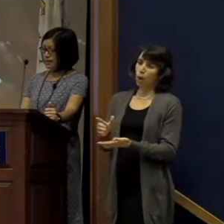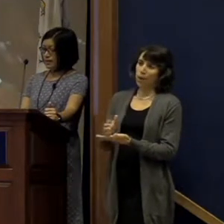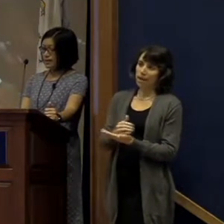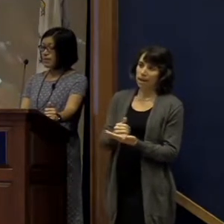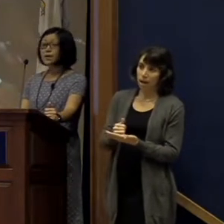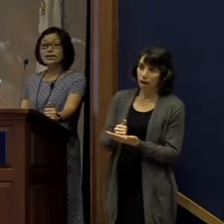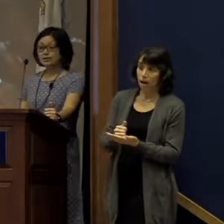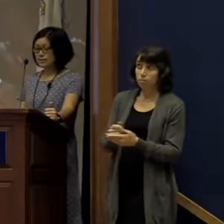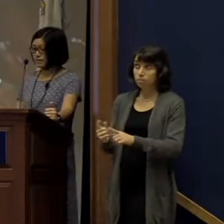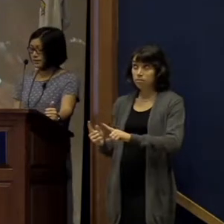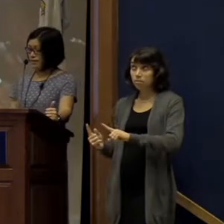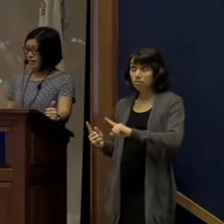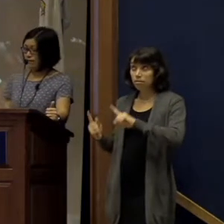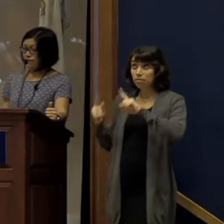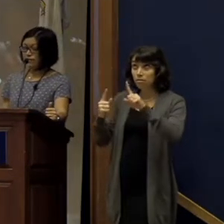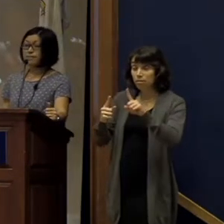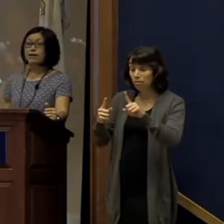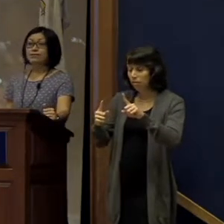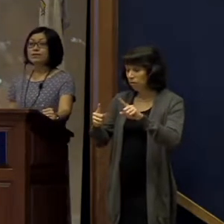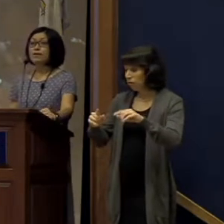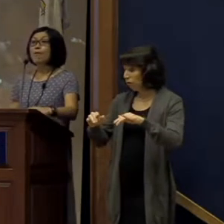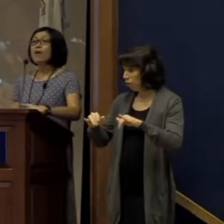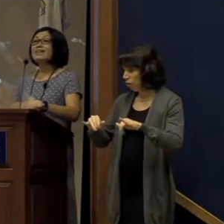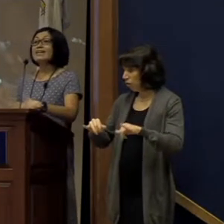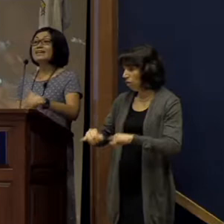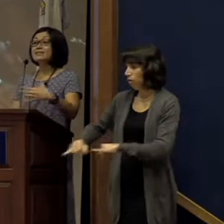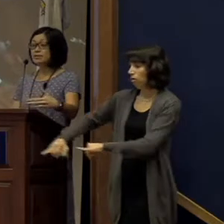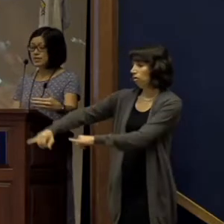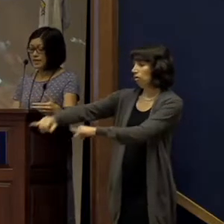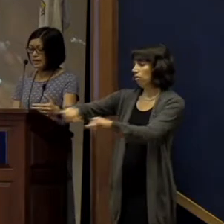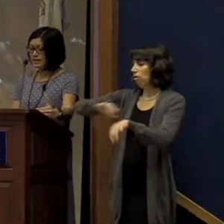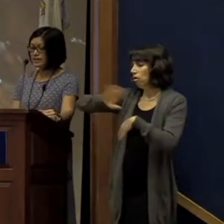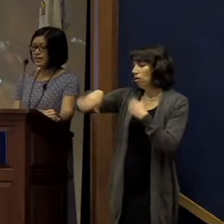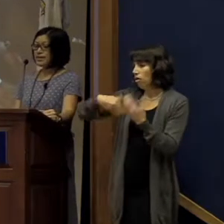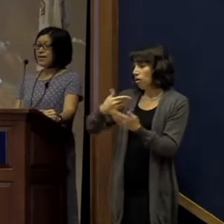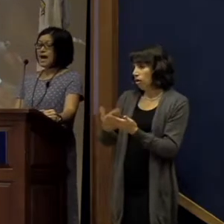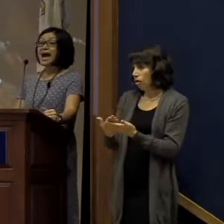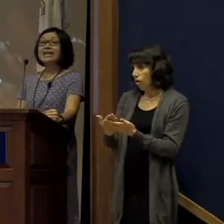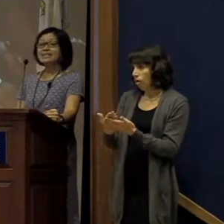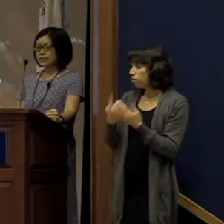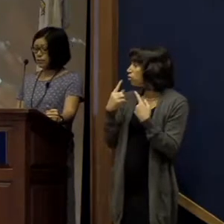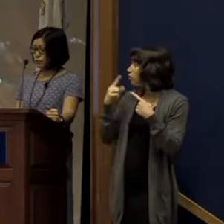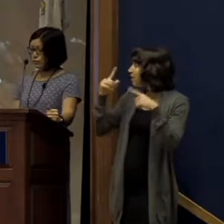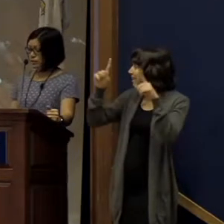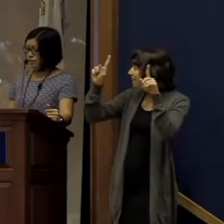More labels to consider and for us to mull over what they communicate high need schools